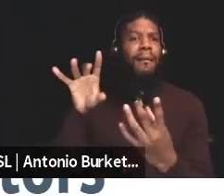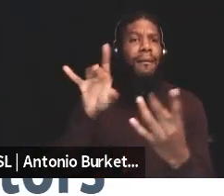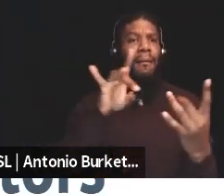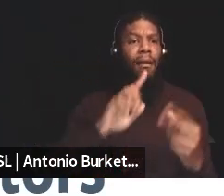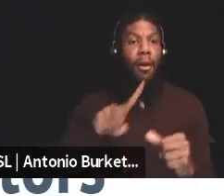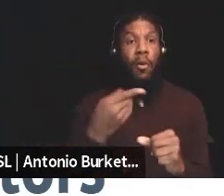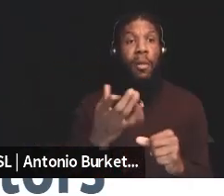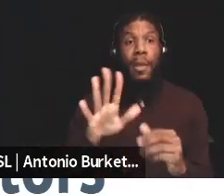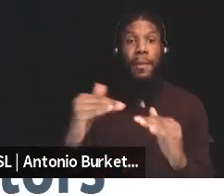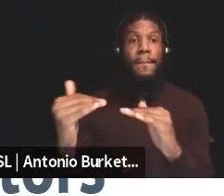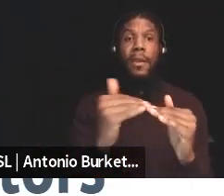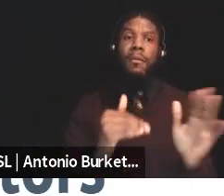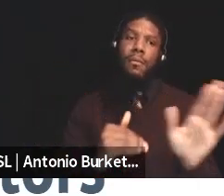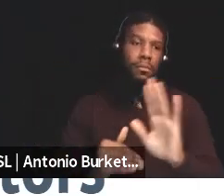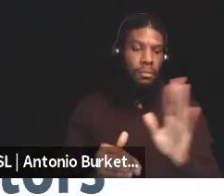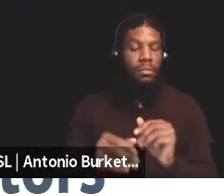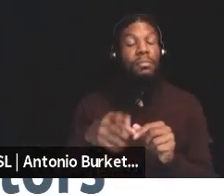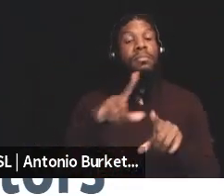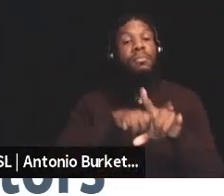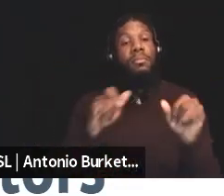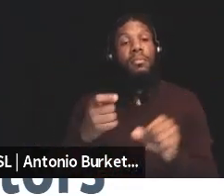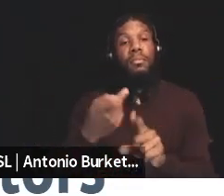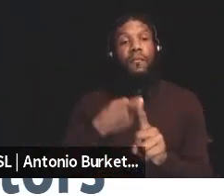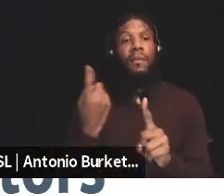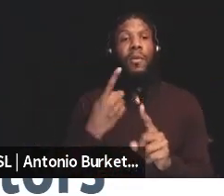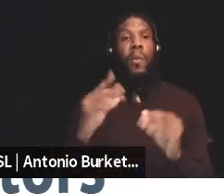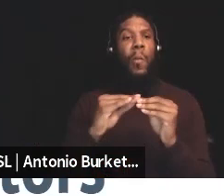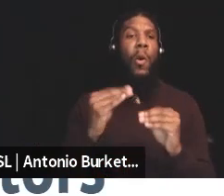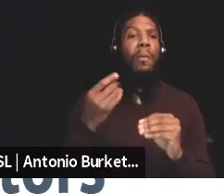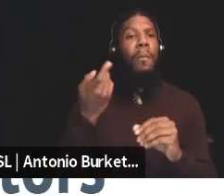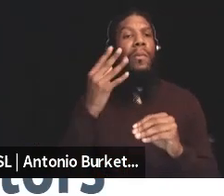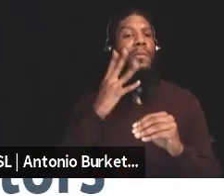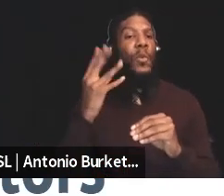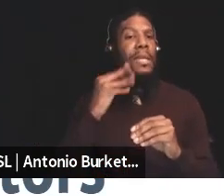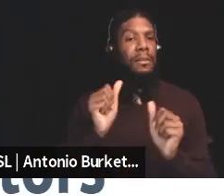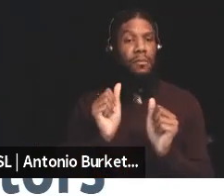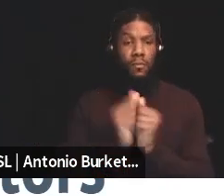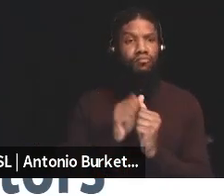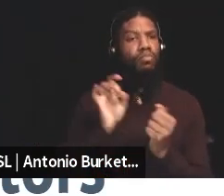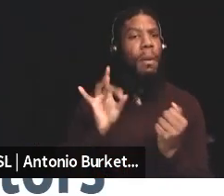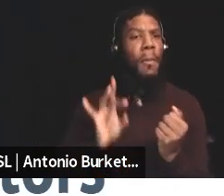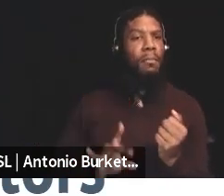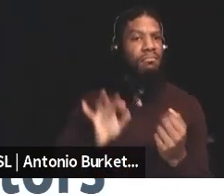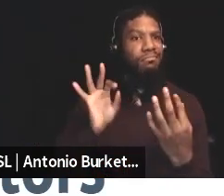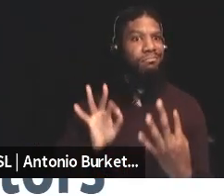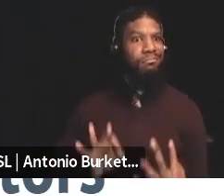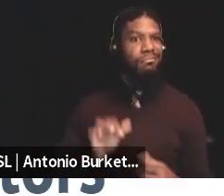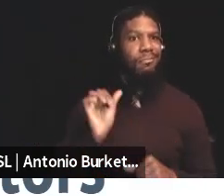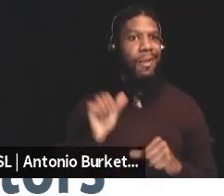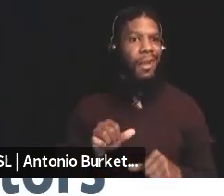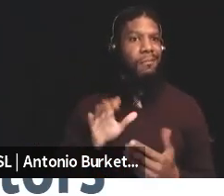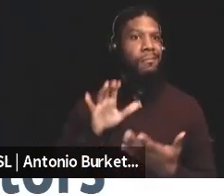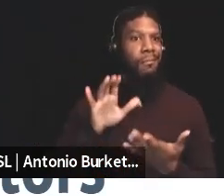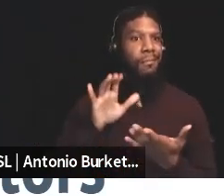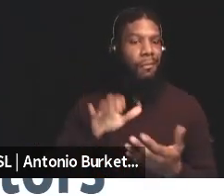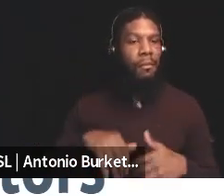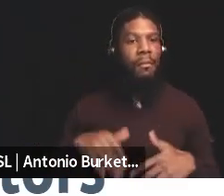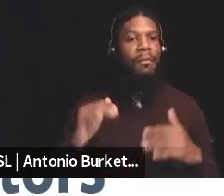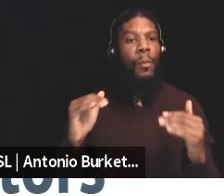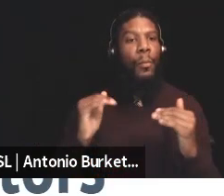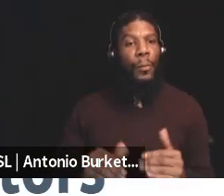but it's also from someone with maybe a little bit more experience. We also offer video